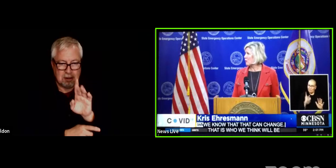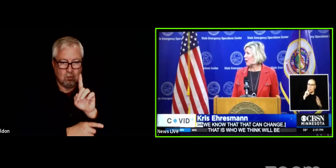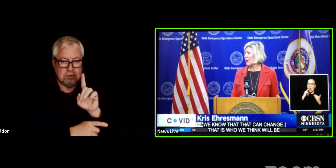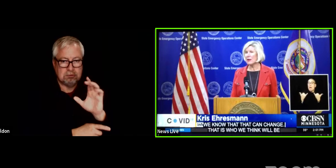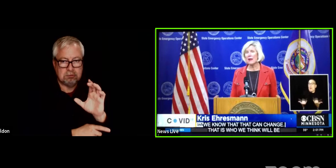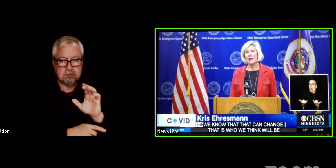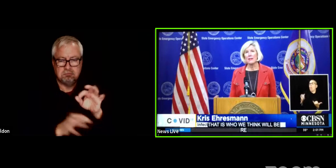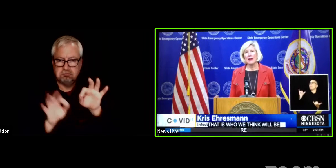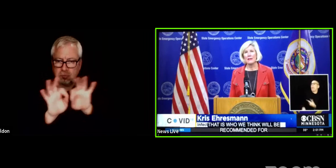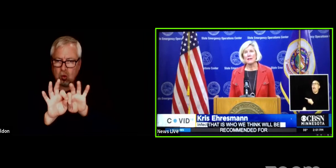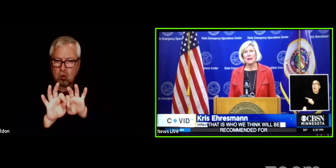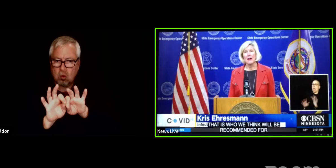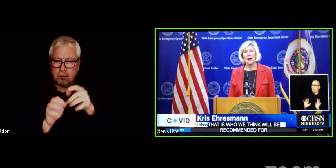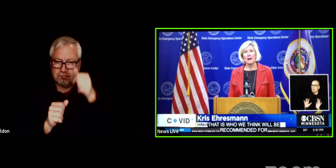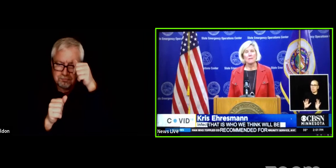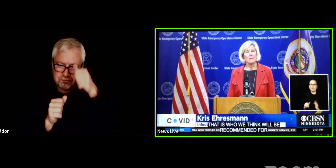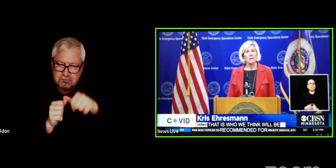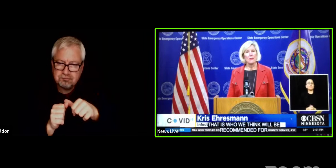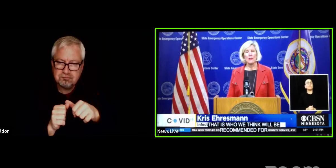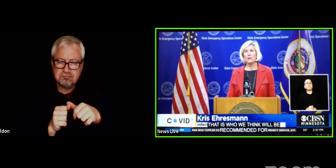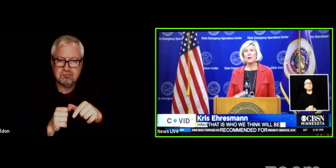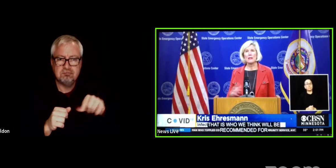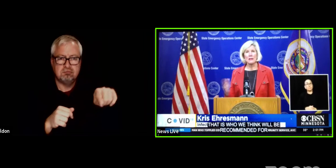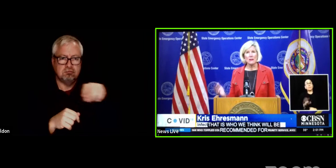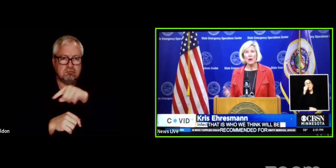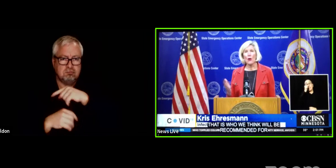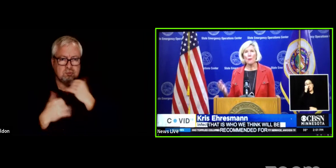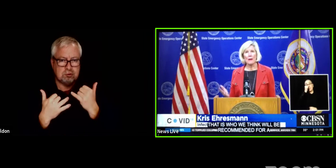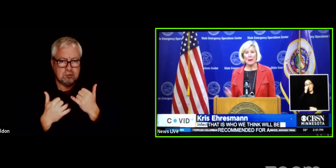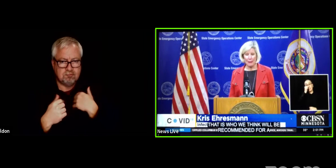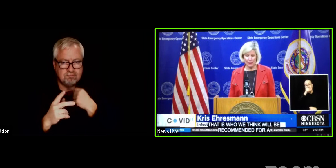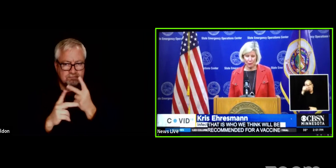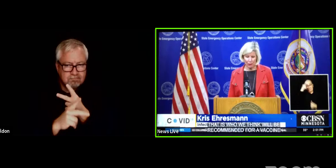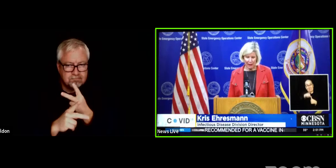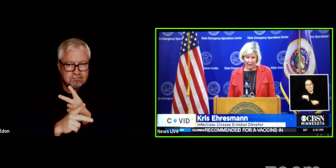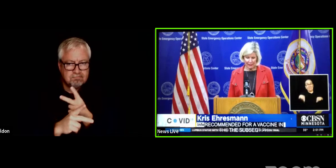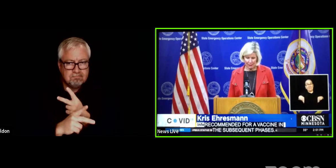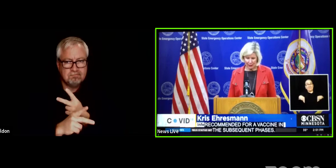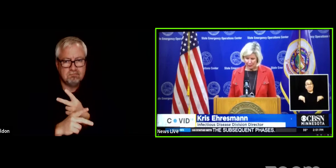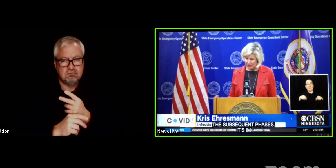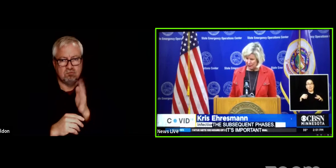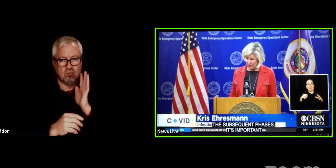WELL, THAT THIS WILL CONTINUE TO OPEN UP AS MORE VACCINE BECOMES